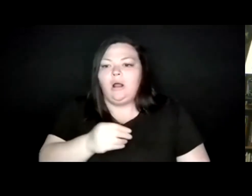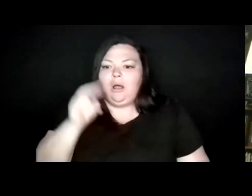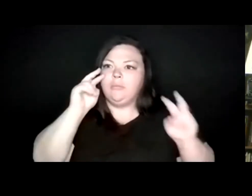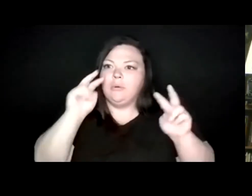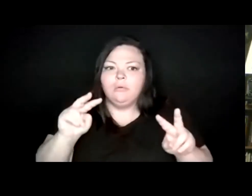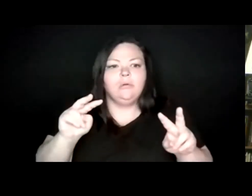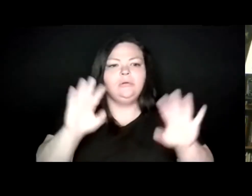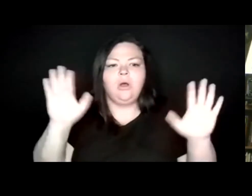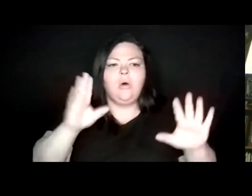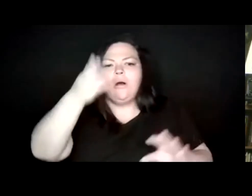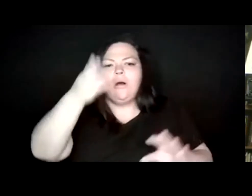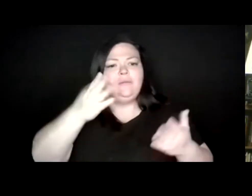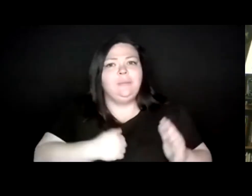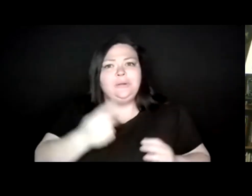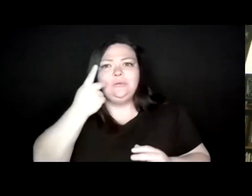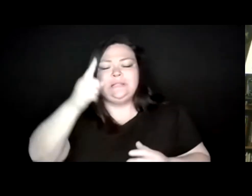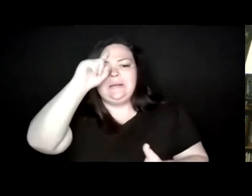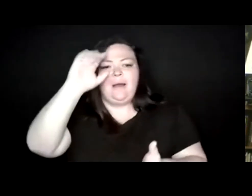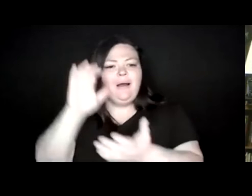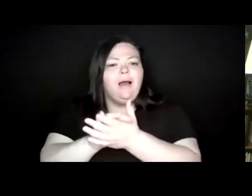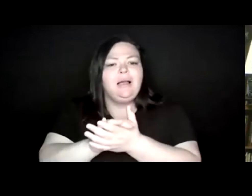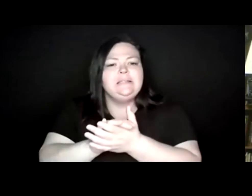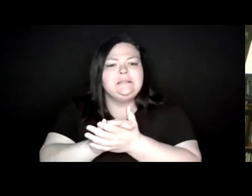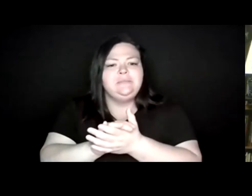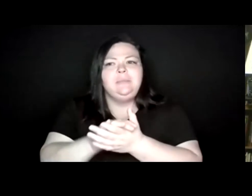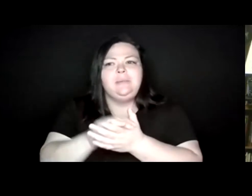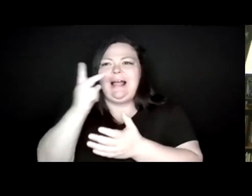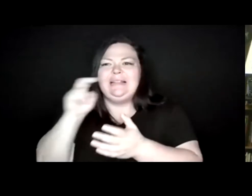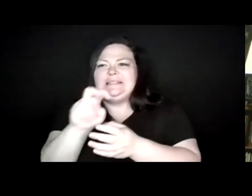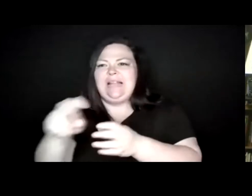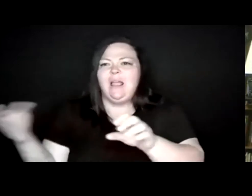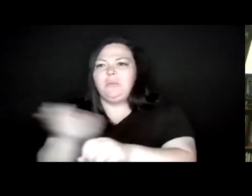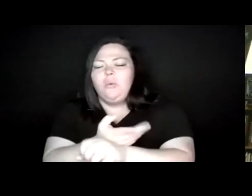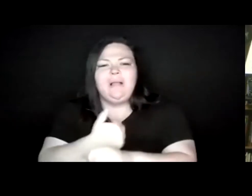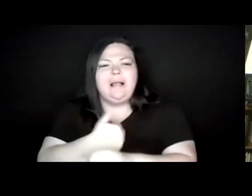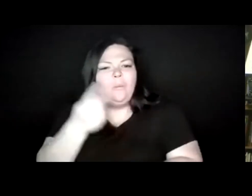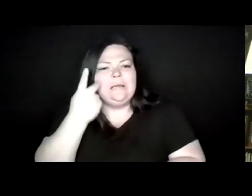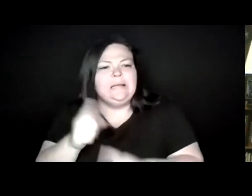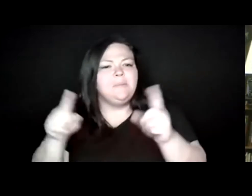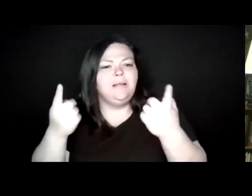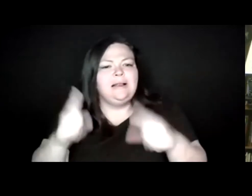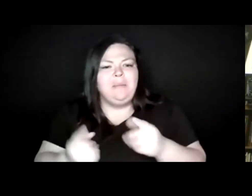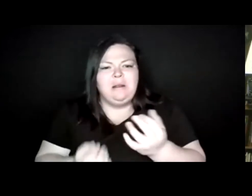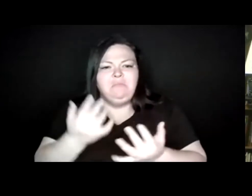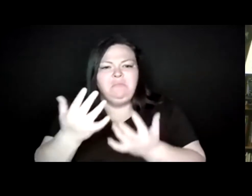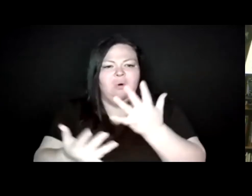God let me see my husband chop that moccasin’s head off/ like we all do but then he boiled it in with my coffee./